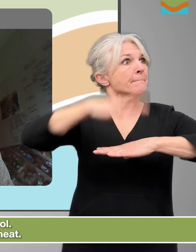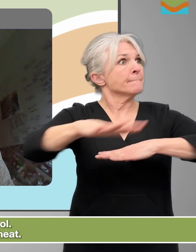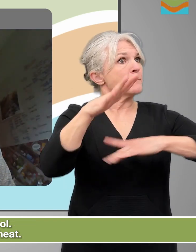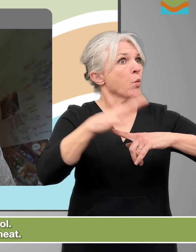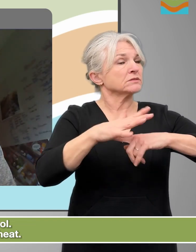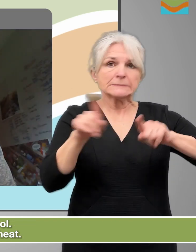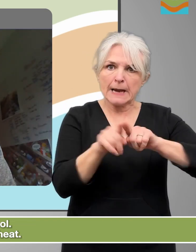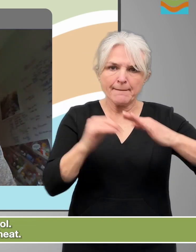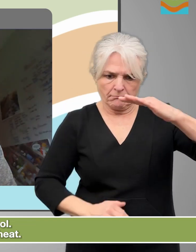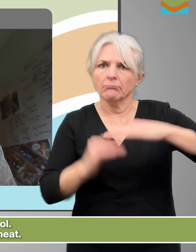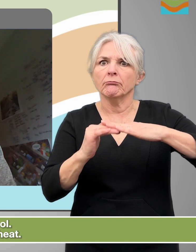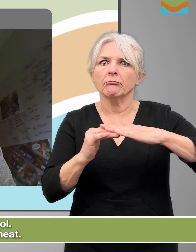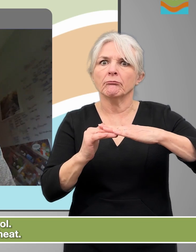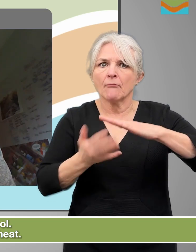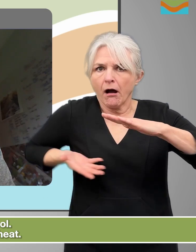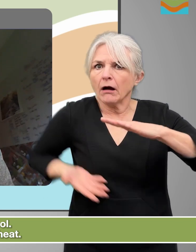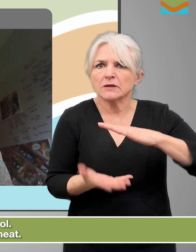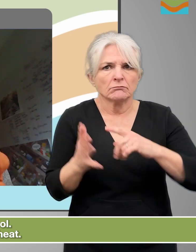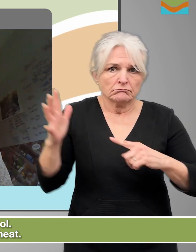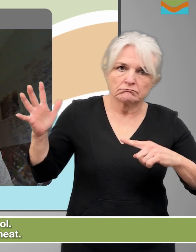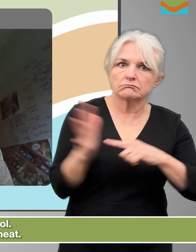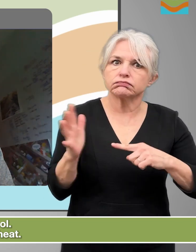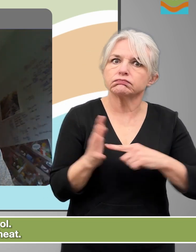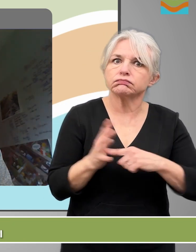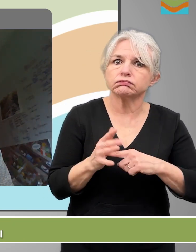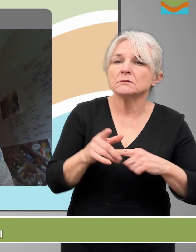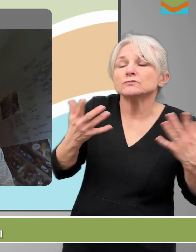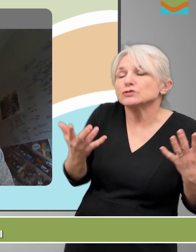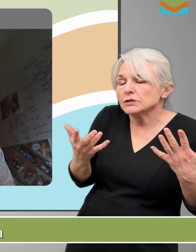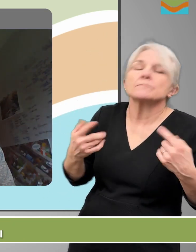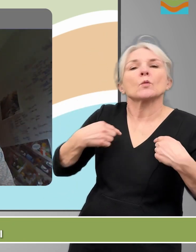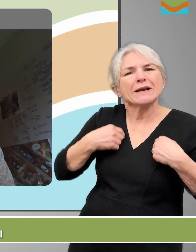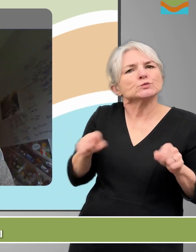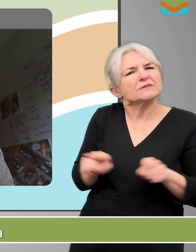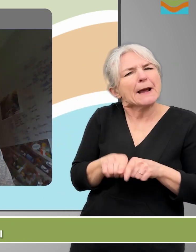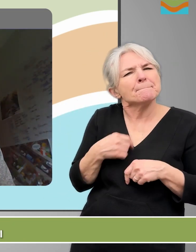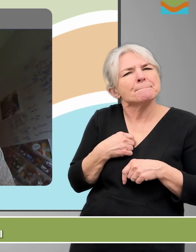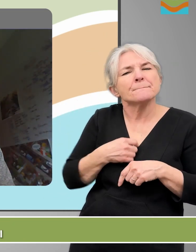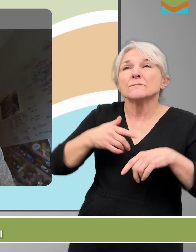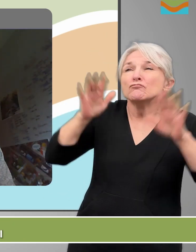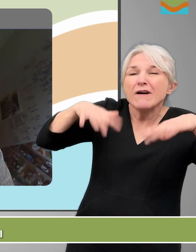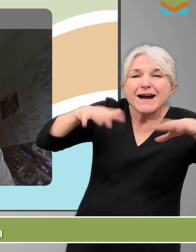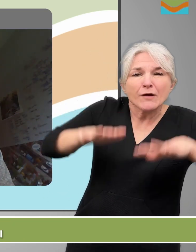that might be heat and cool. Remember it's not just the heat. We can also use the subservice to store cool